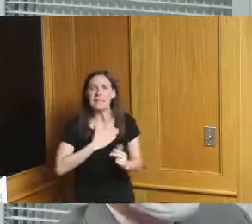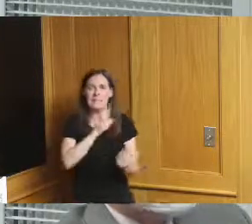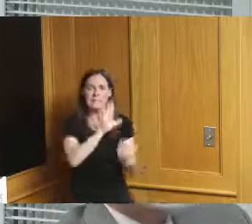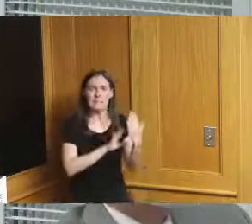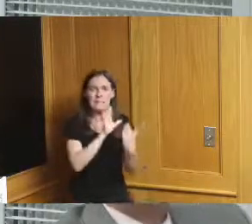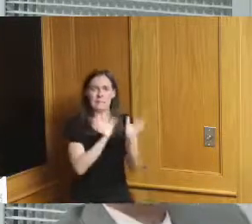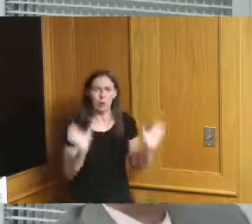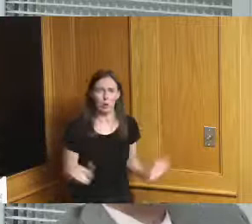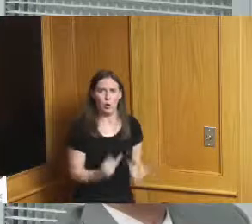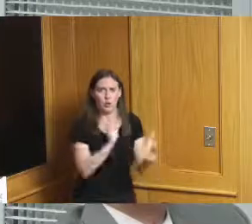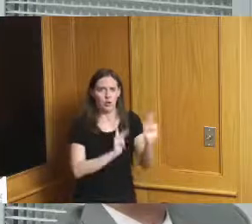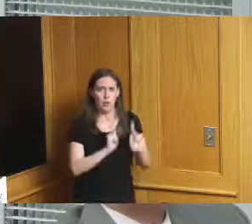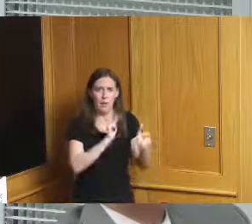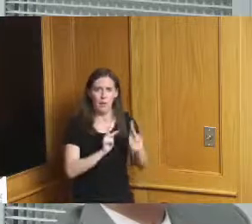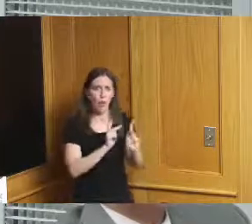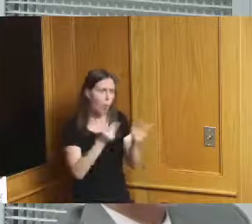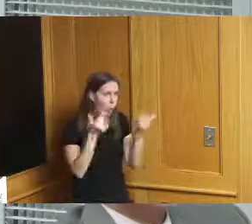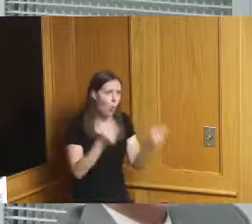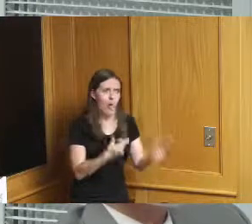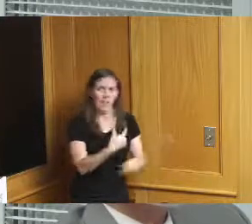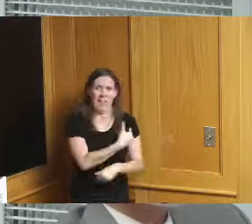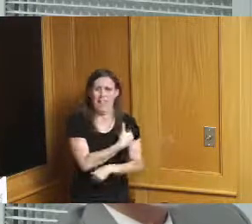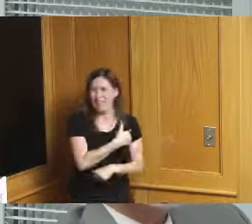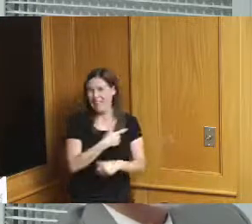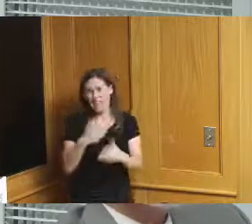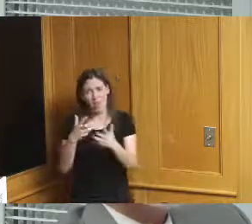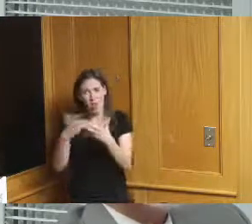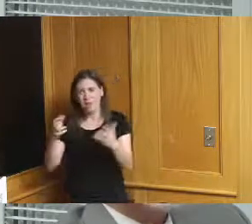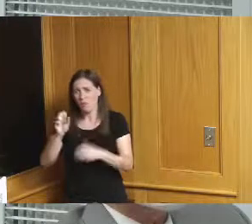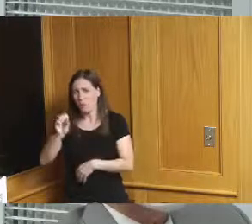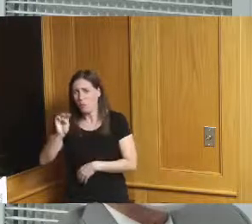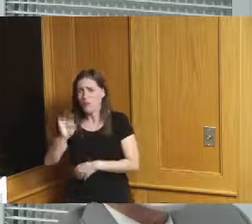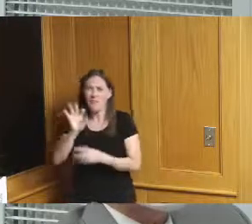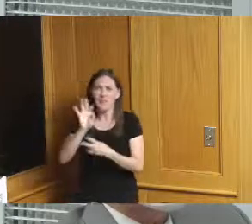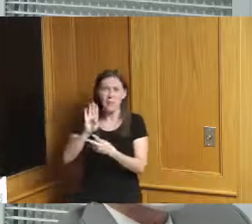so much misinformation on social media and so we're trying to create that opportunity that